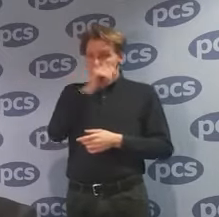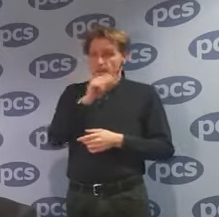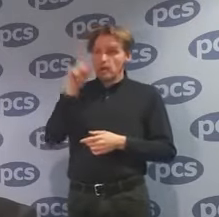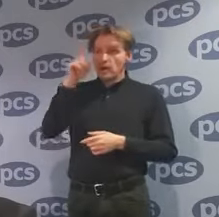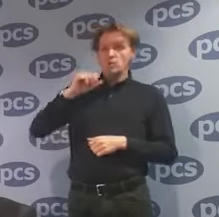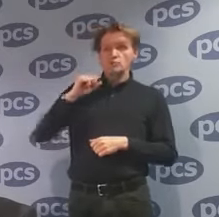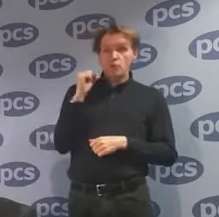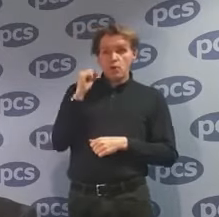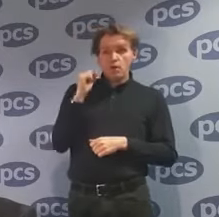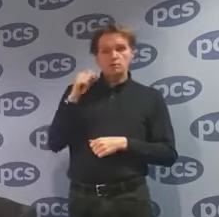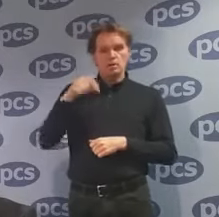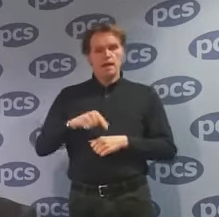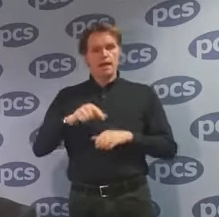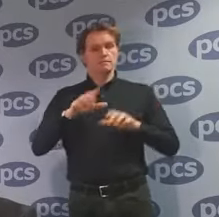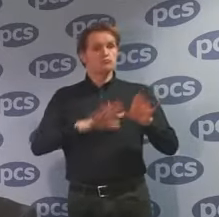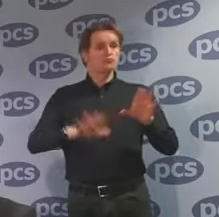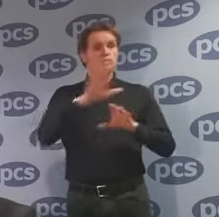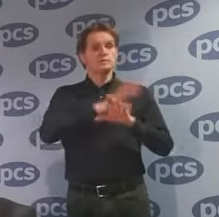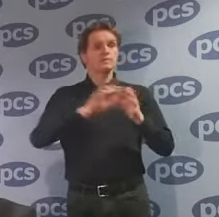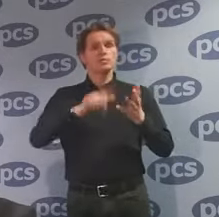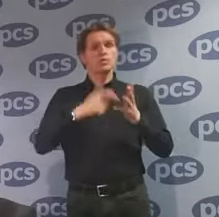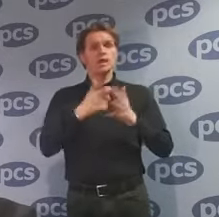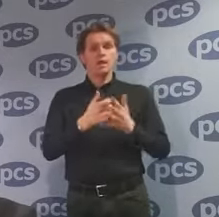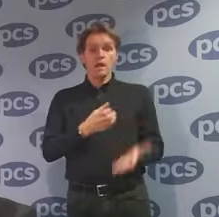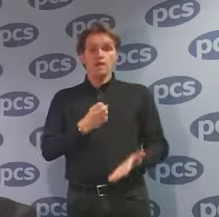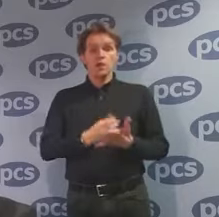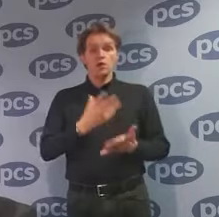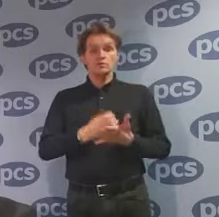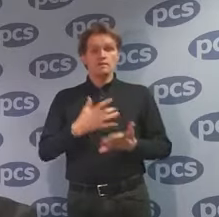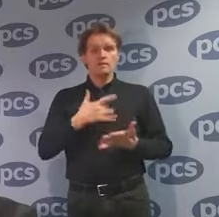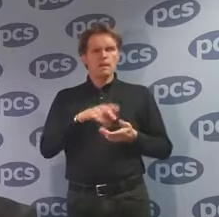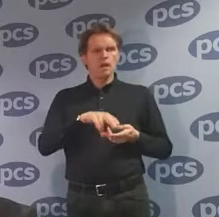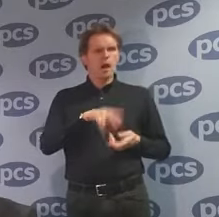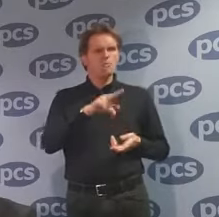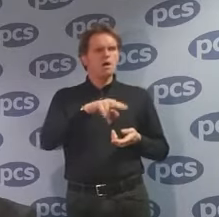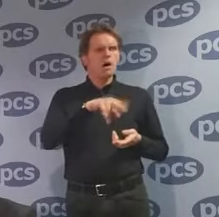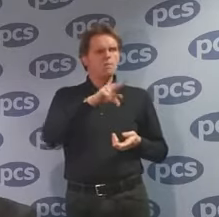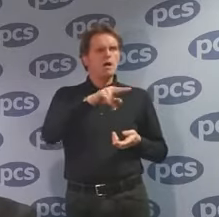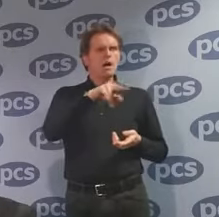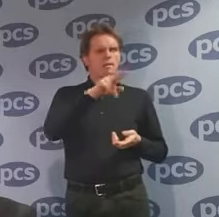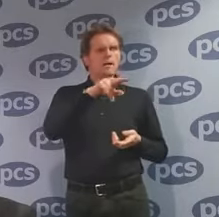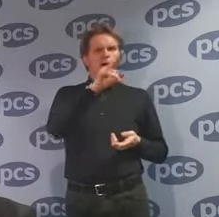that inflation is higher than it has been for years the CPI is still at 3%